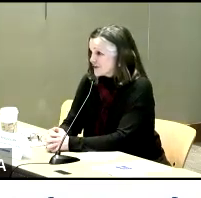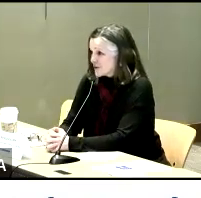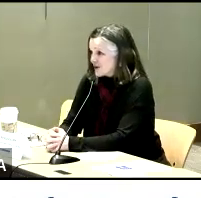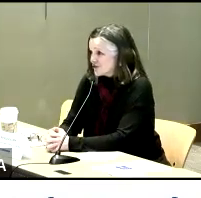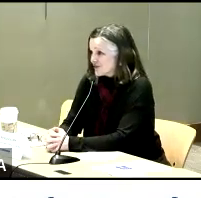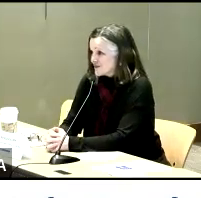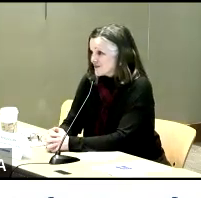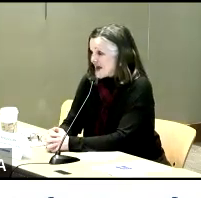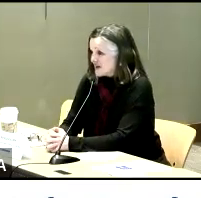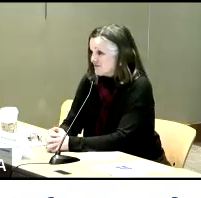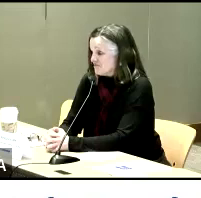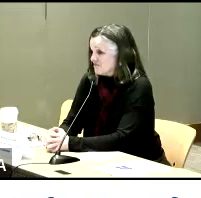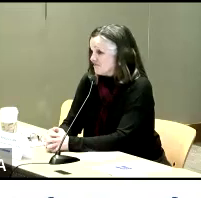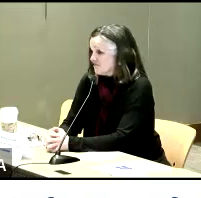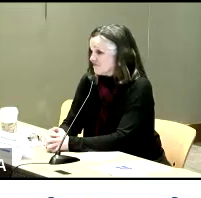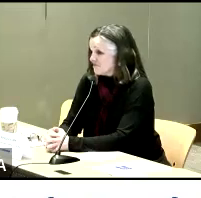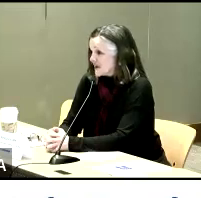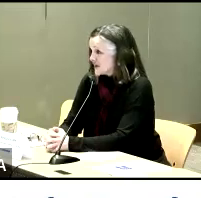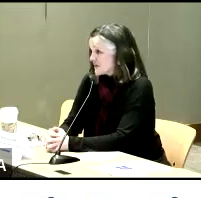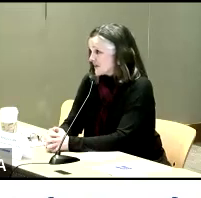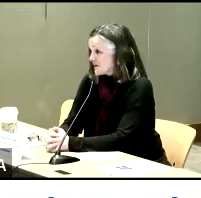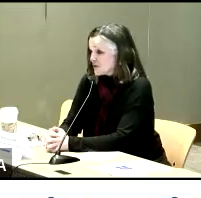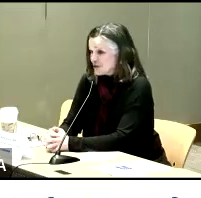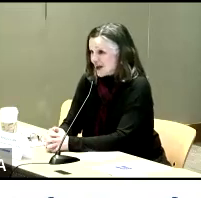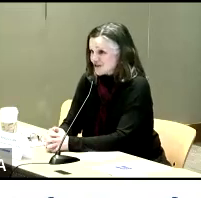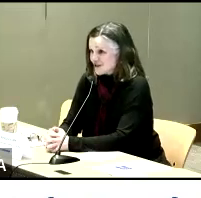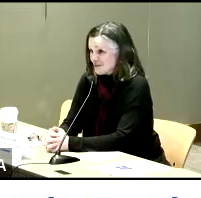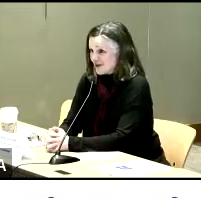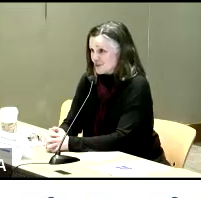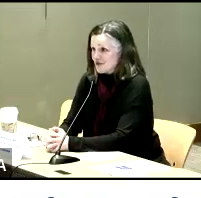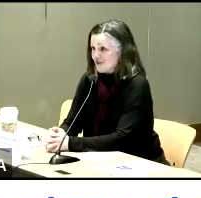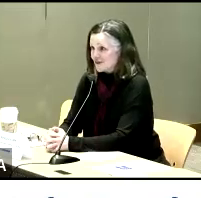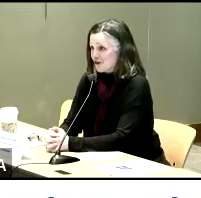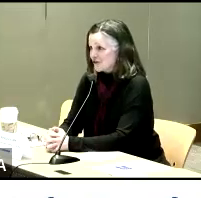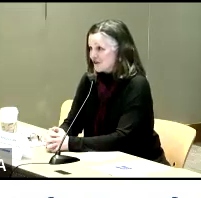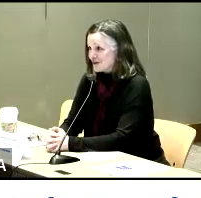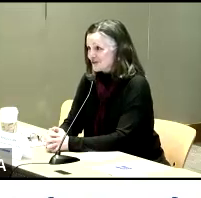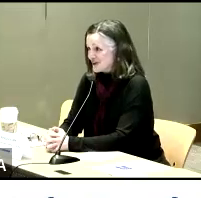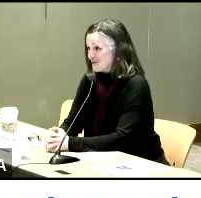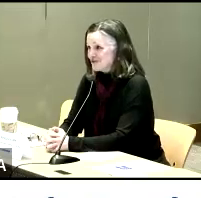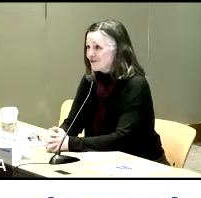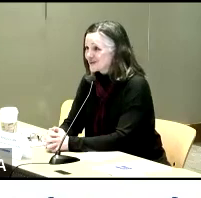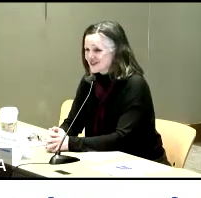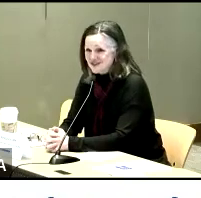These are questions that in the communication space, we've asked ourselves and we've wanted